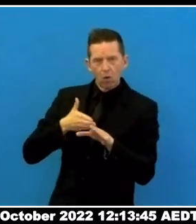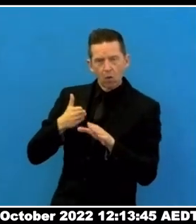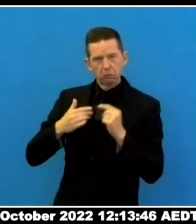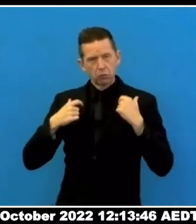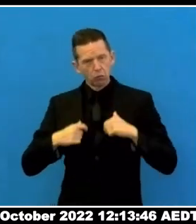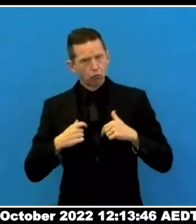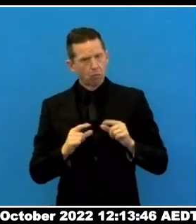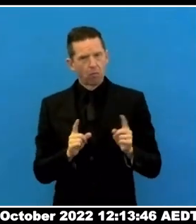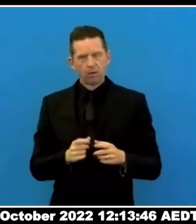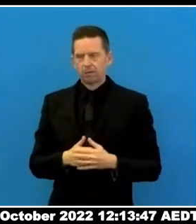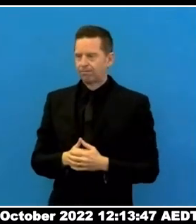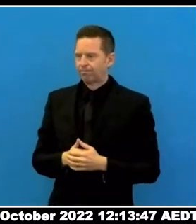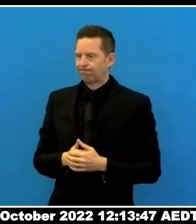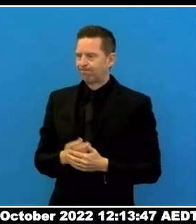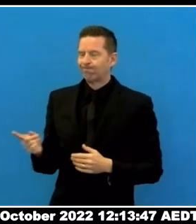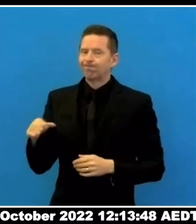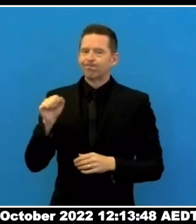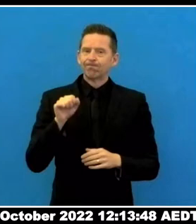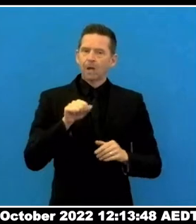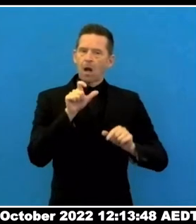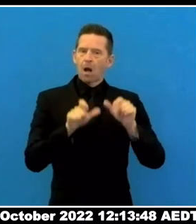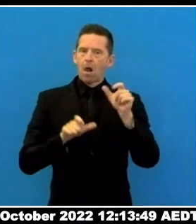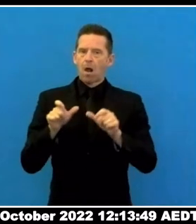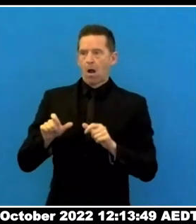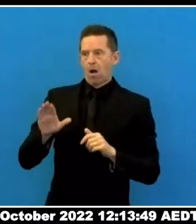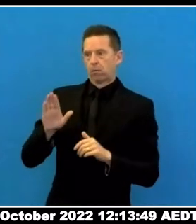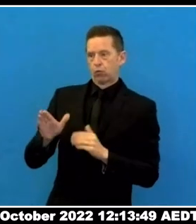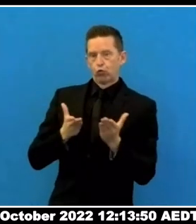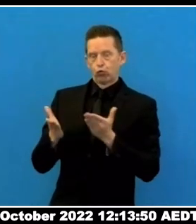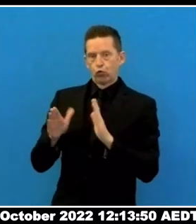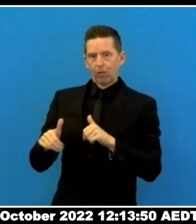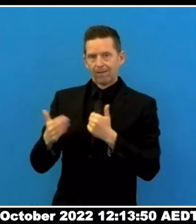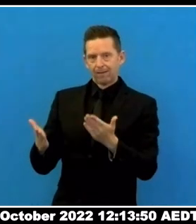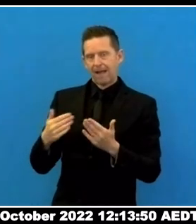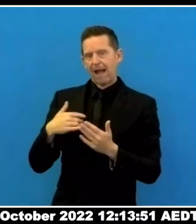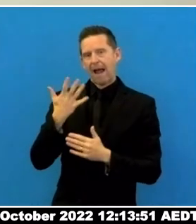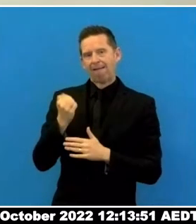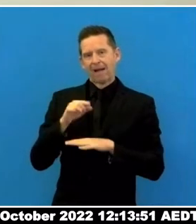Yes, so in terms of the client services, our model is we have a counsellor advocate model.